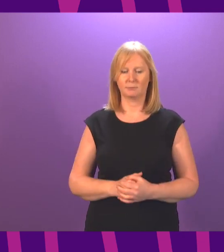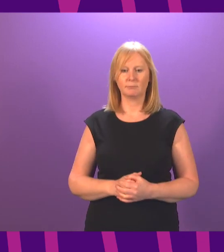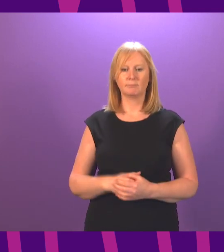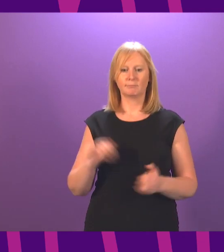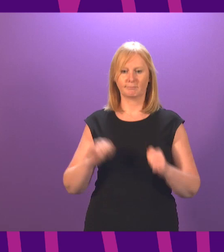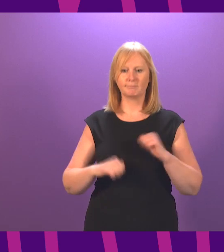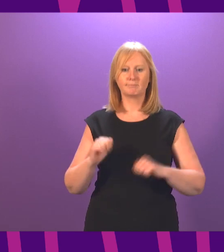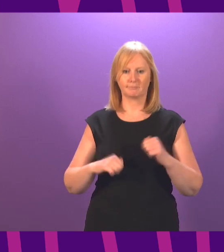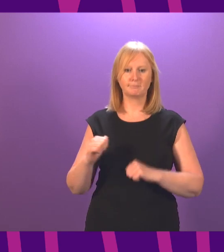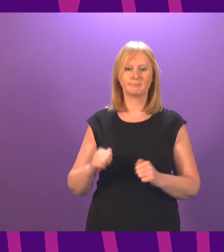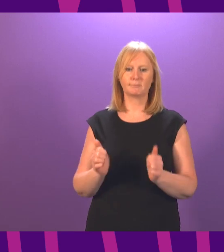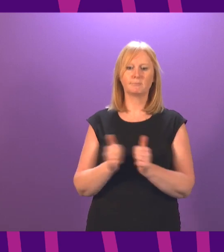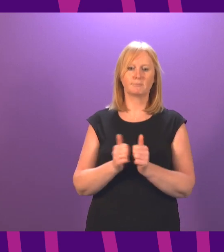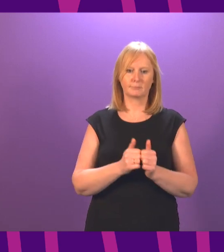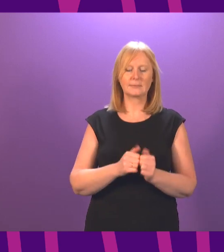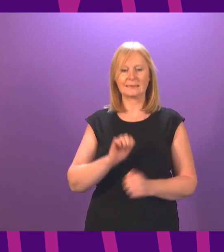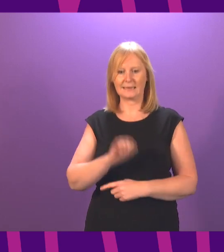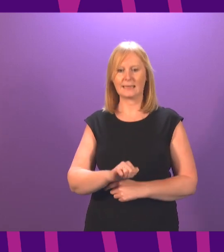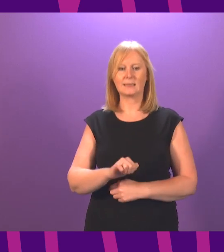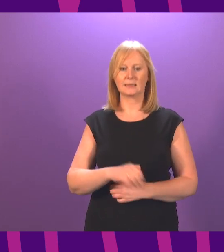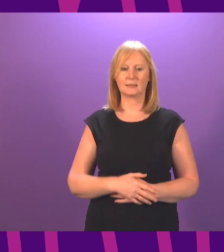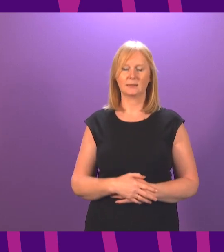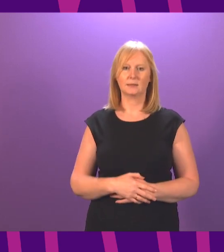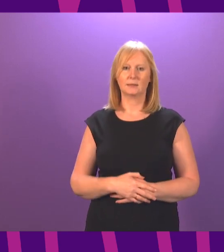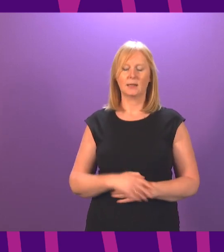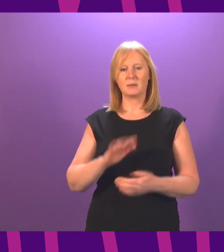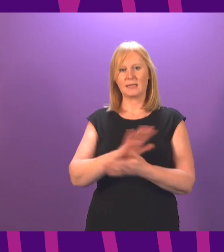The First Minister (Nicola Sturgeon): Yes. I am delighted to whole-heartedly agree